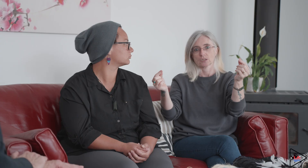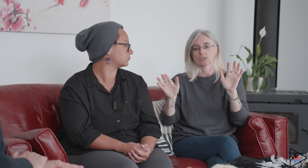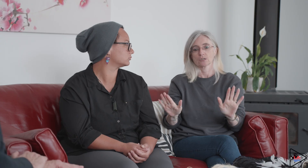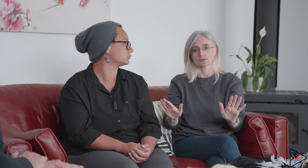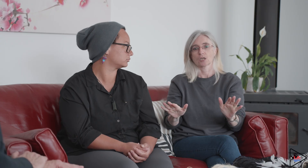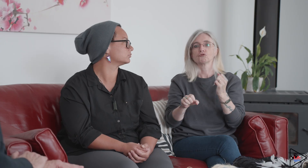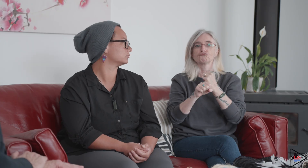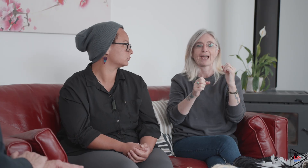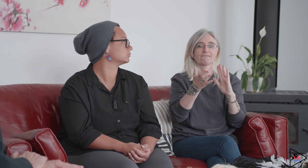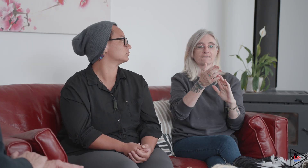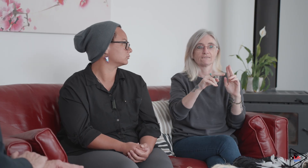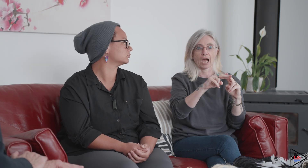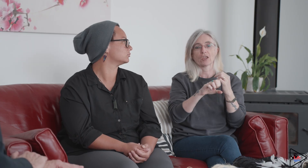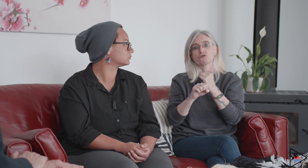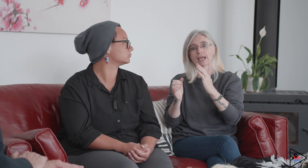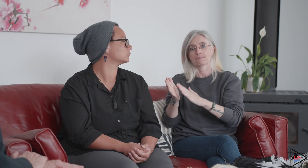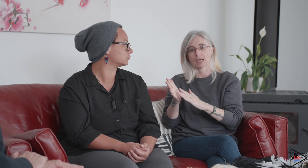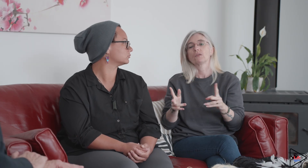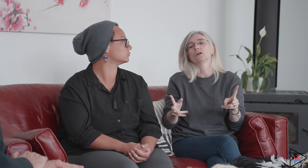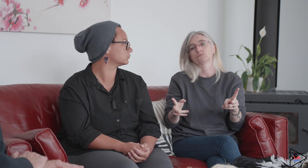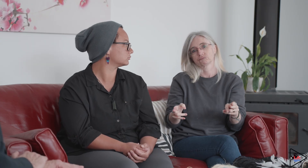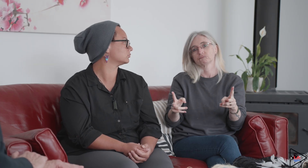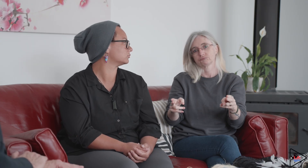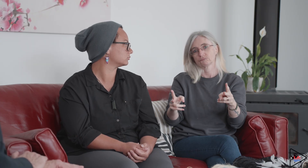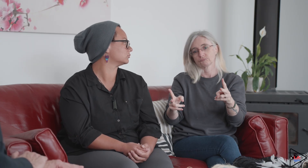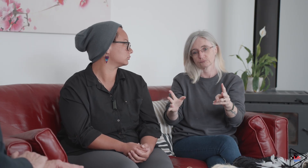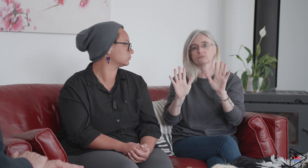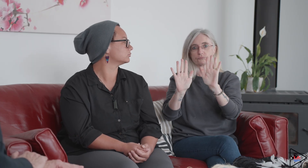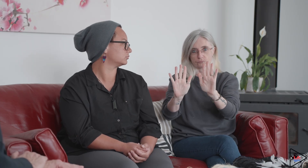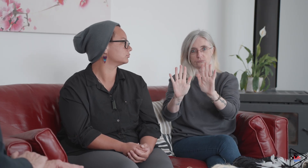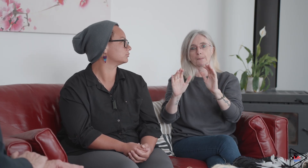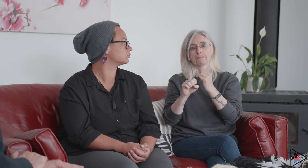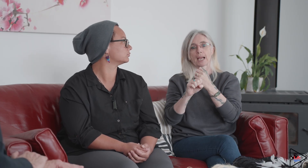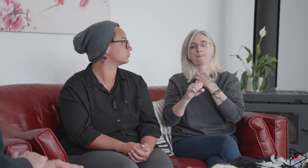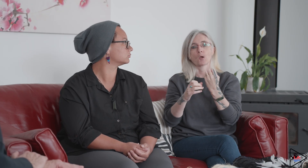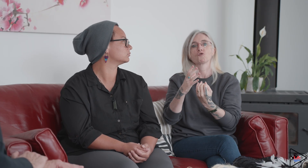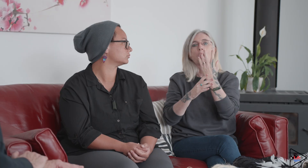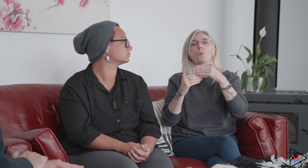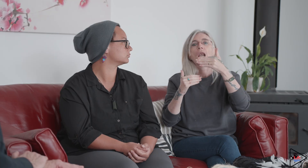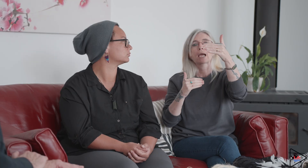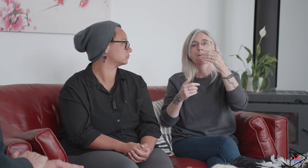the outside. They're known as the grandparents and they're the ones that you cut and that ensures the